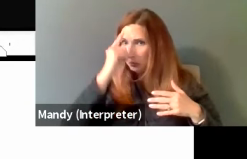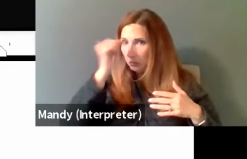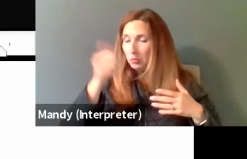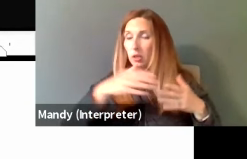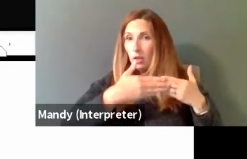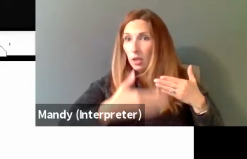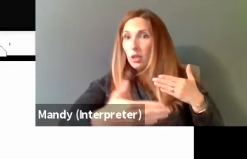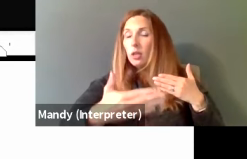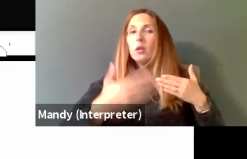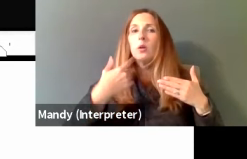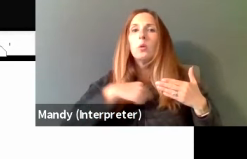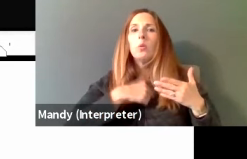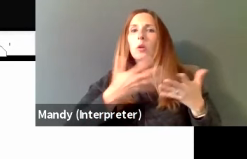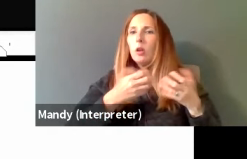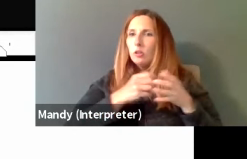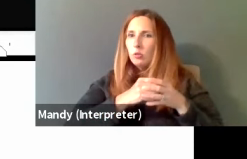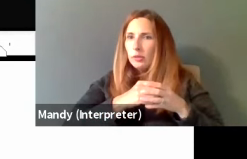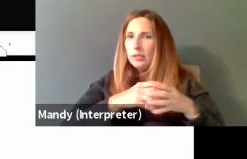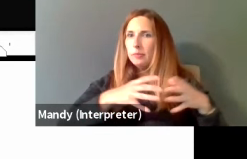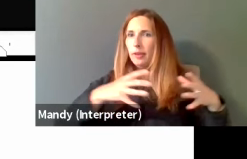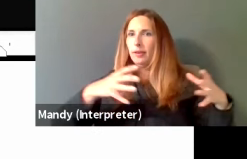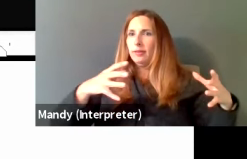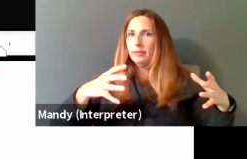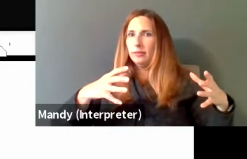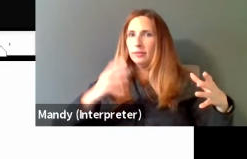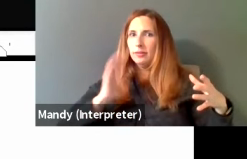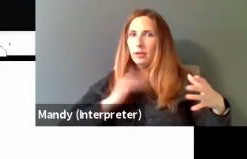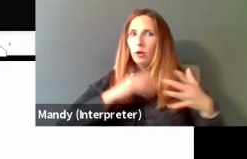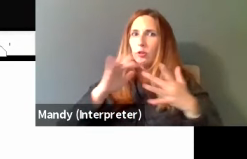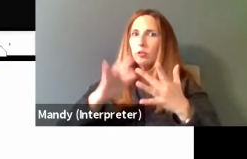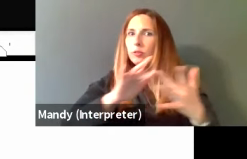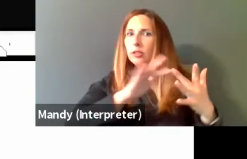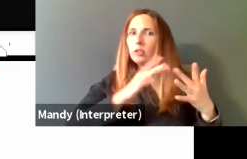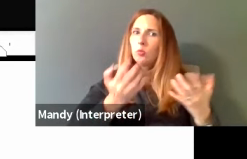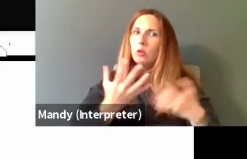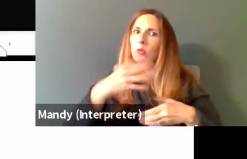you want to expand your reach to include people that speak